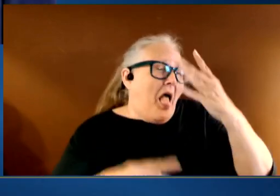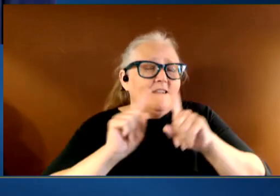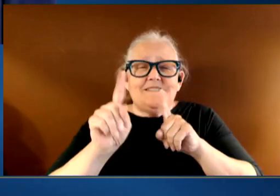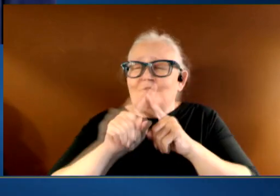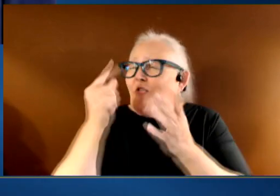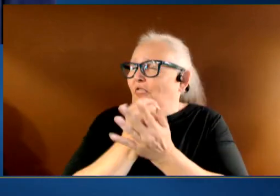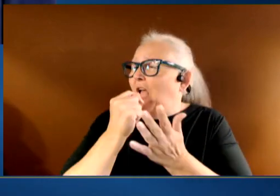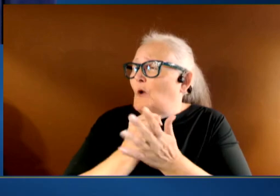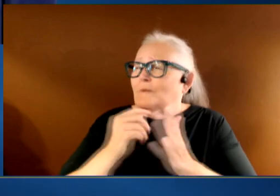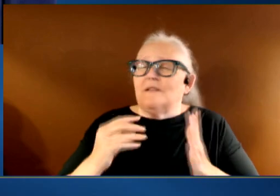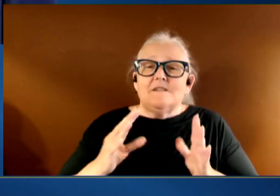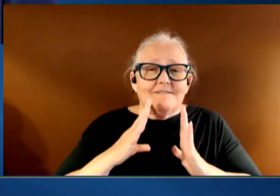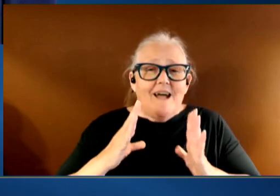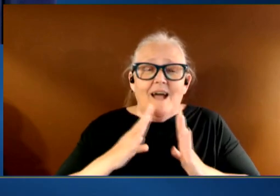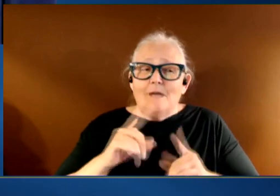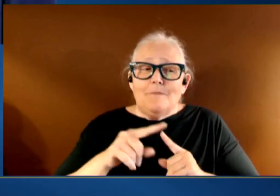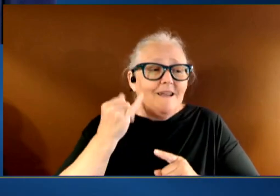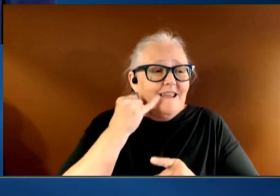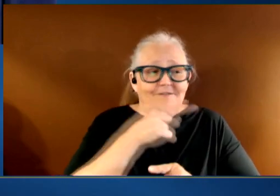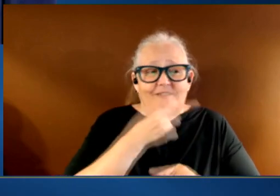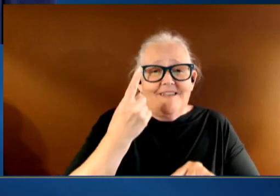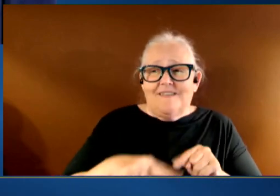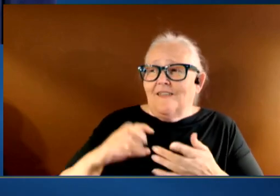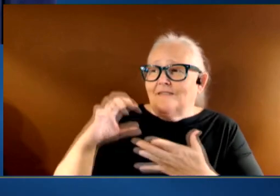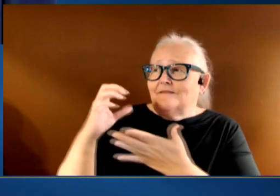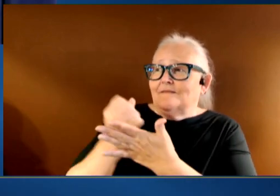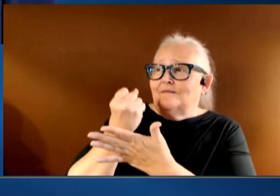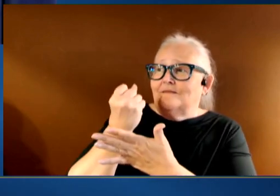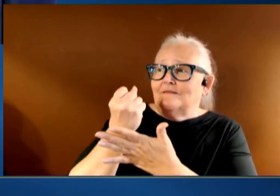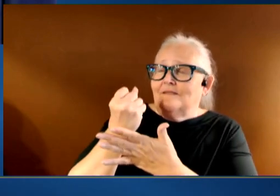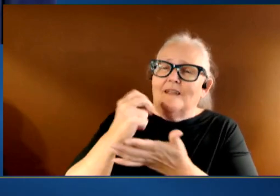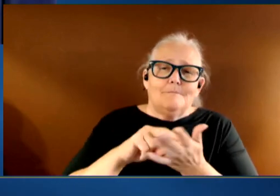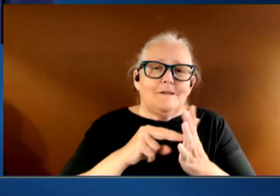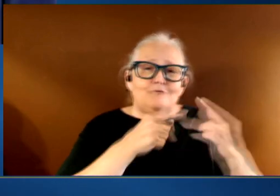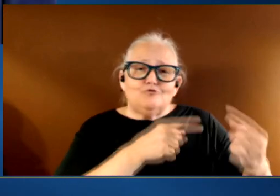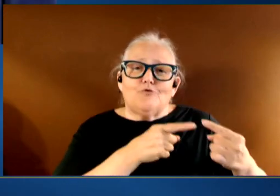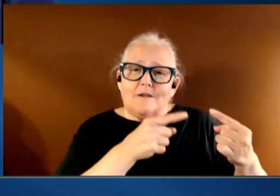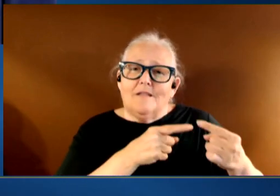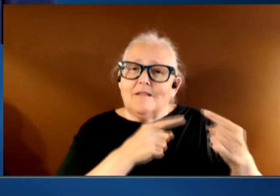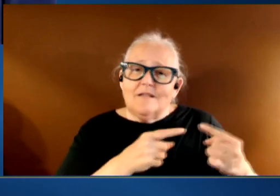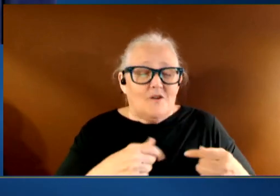access to them, we're going to struggle, and we are already seeing that right now.